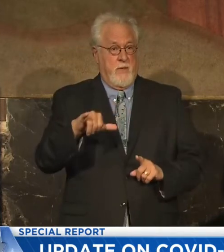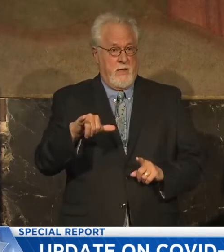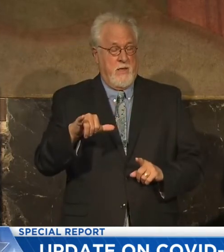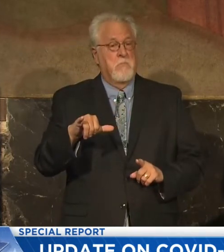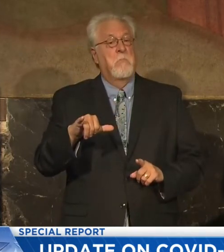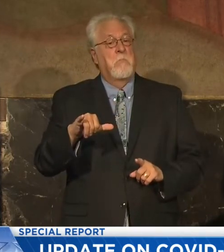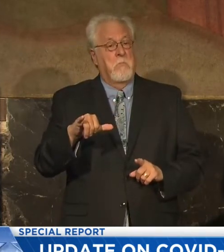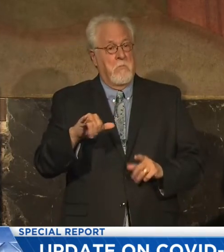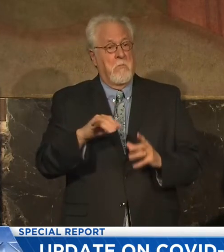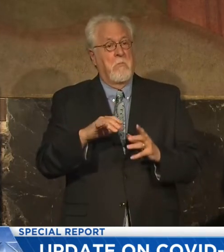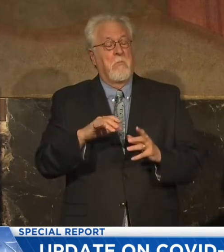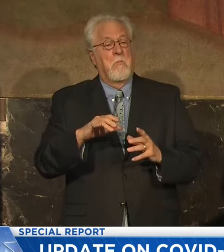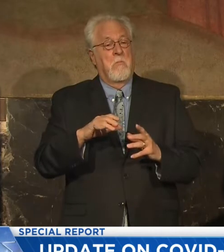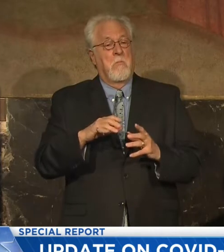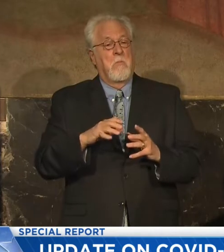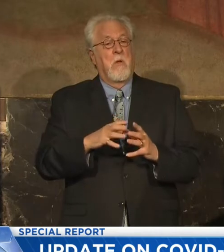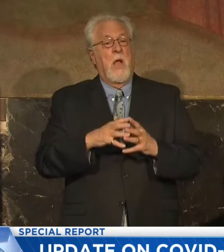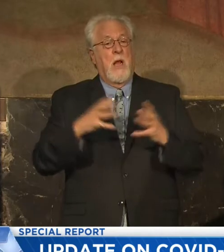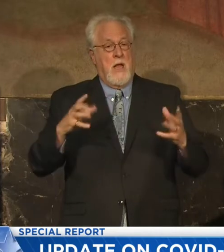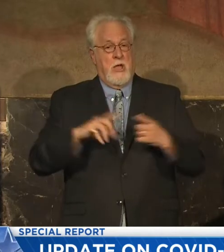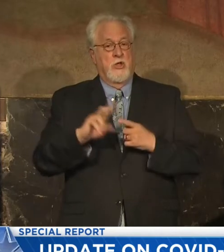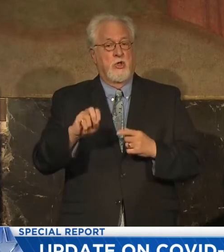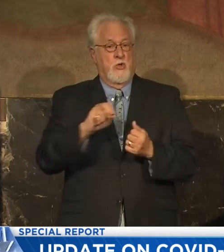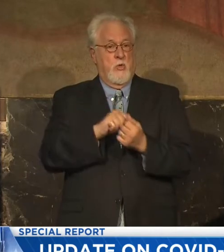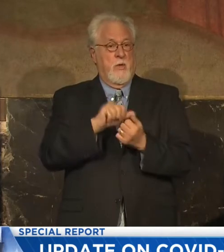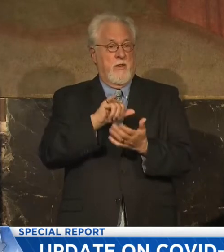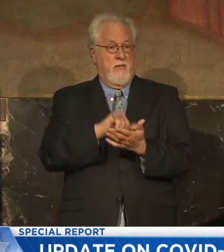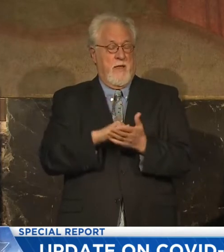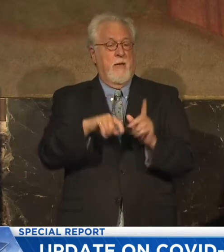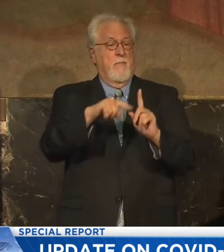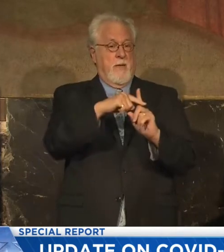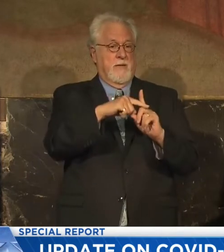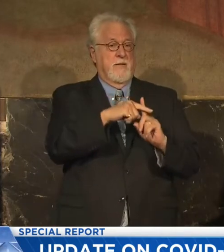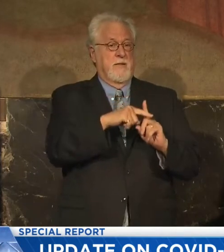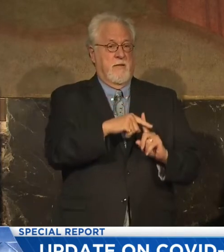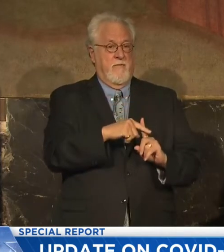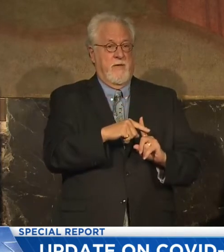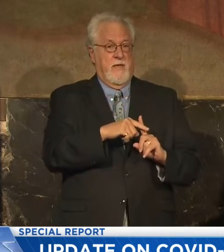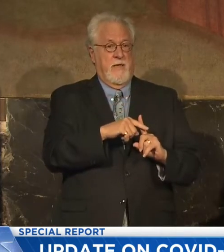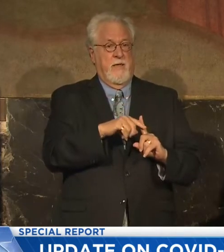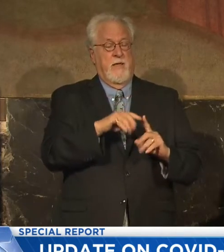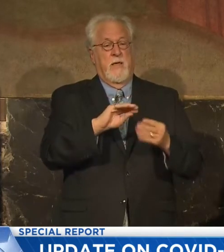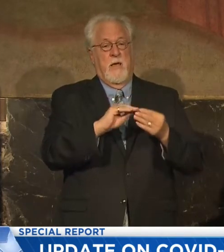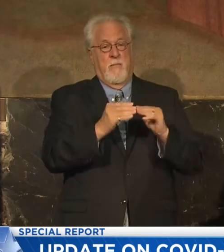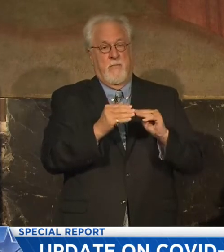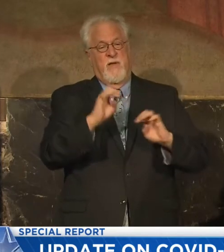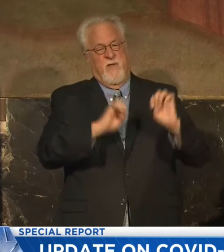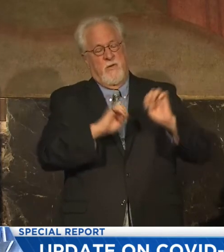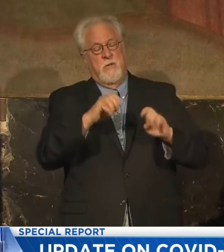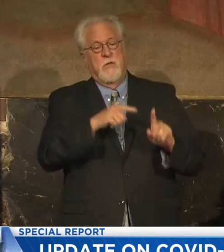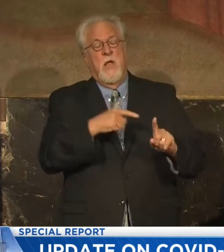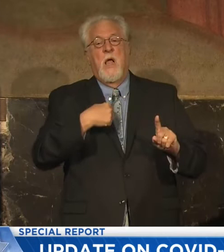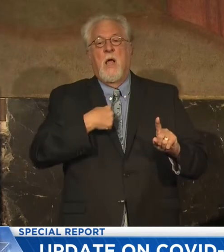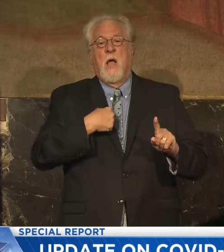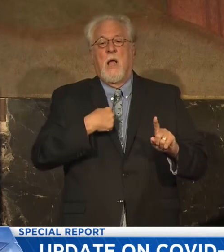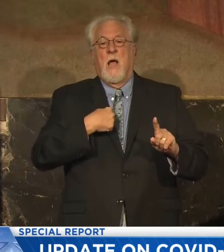ON THAT METRIC AS WELL. AND, OF COURSE, THE COMPREHENSIVE TESTING THAT WE'RE DOING IN THE MONTH OF MAY I